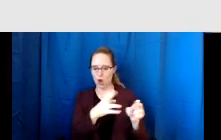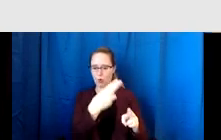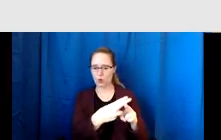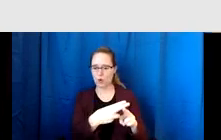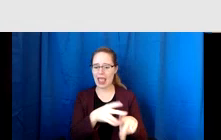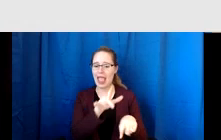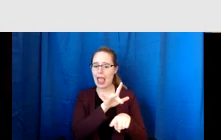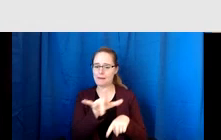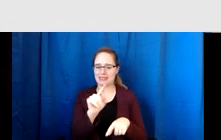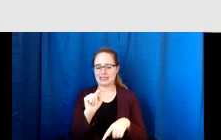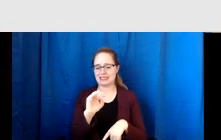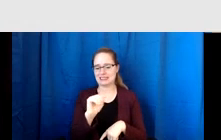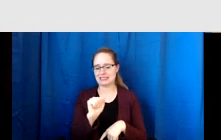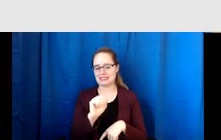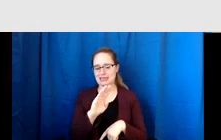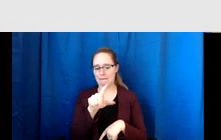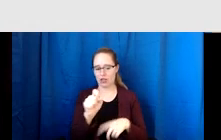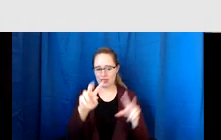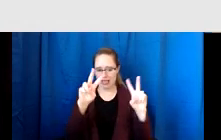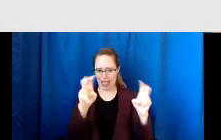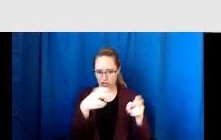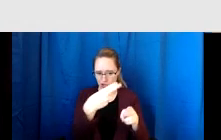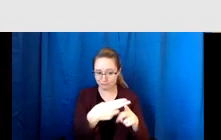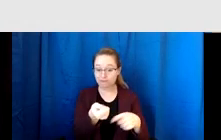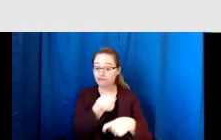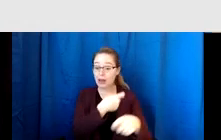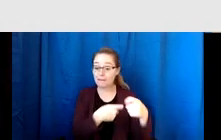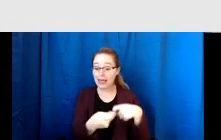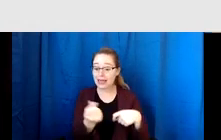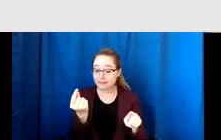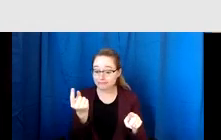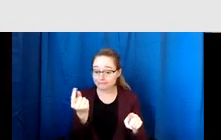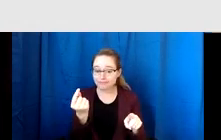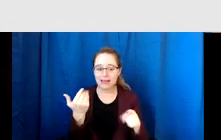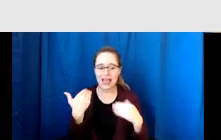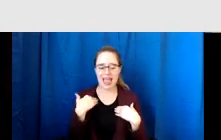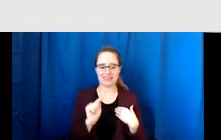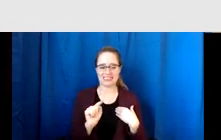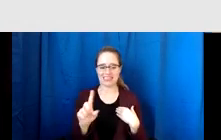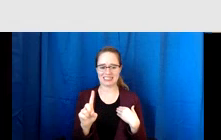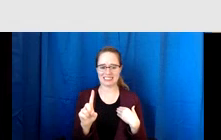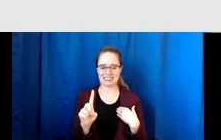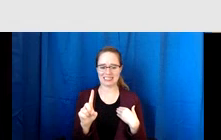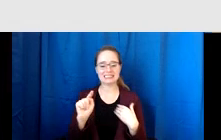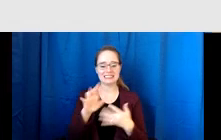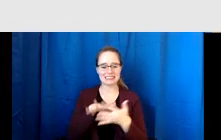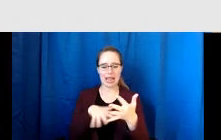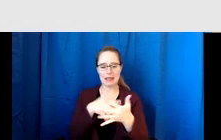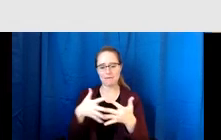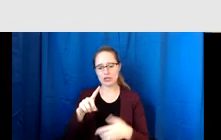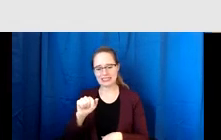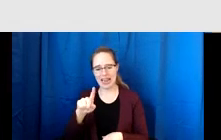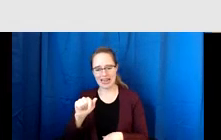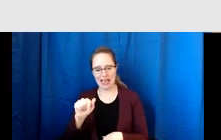We replaced the table header with a td element, table data element, and that can be blank,